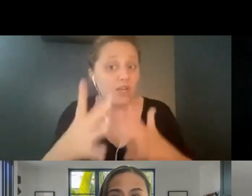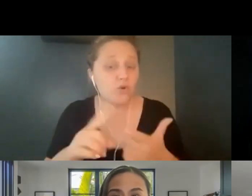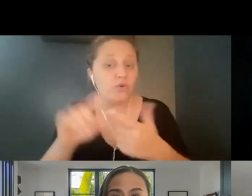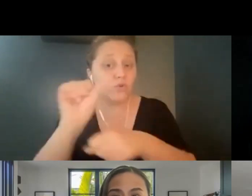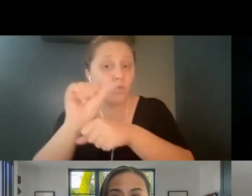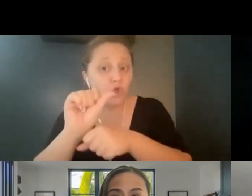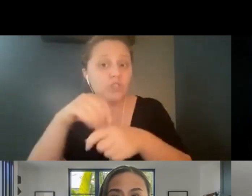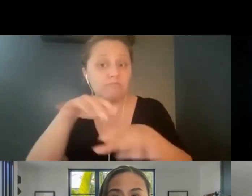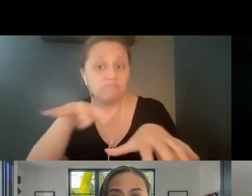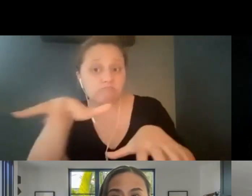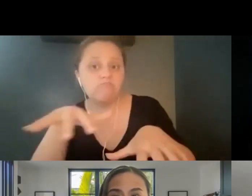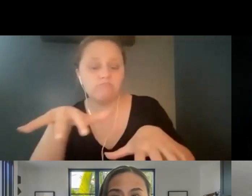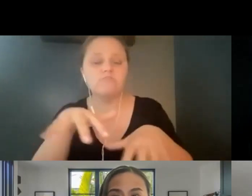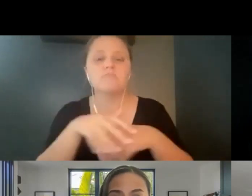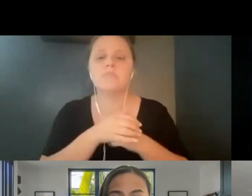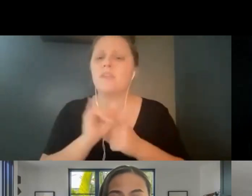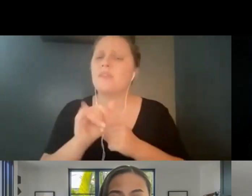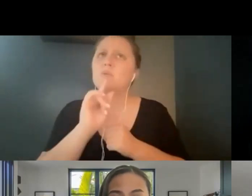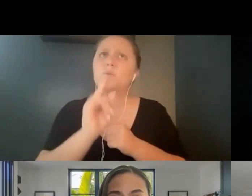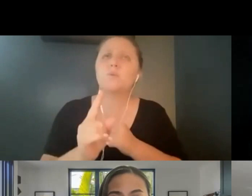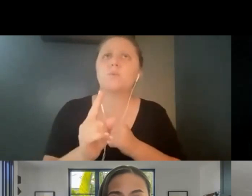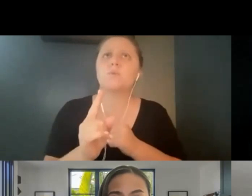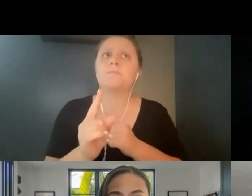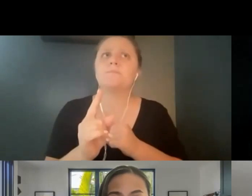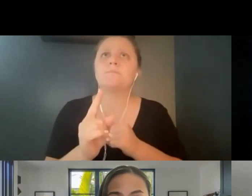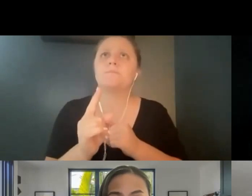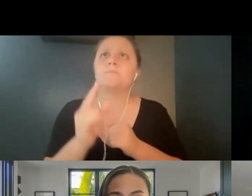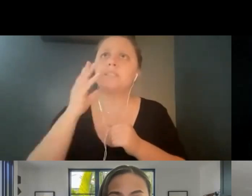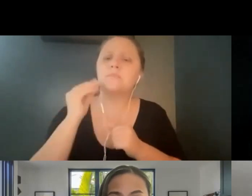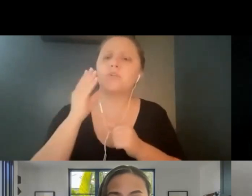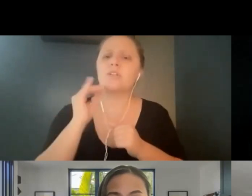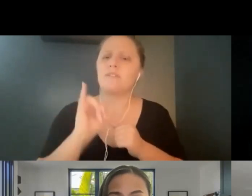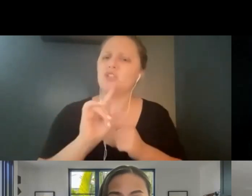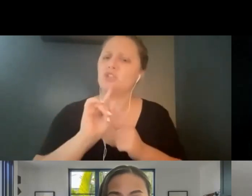has truly made it be a change, has changed the culture and so I'm